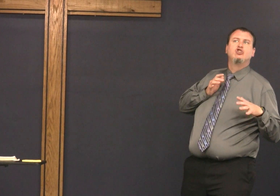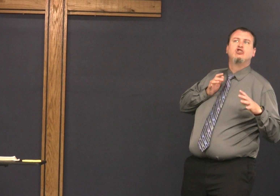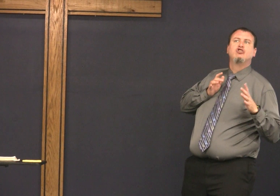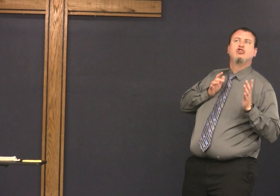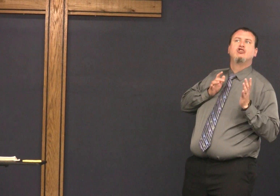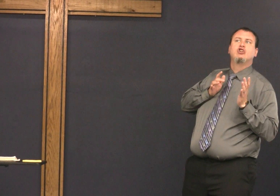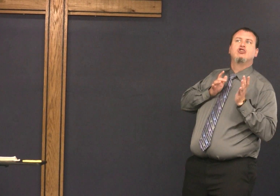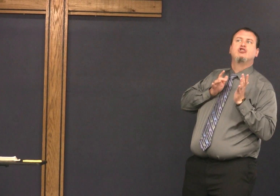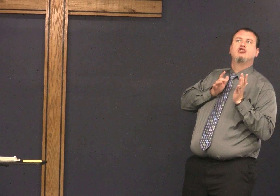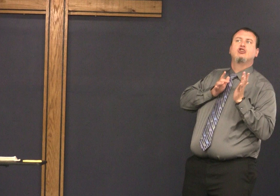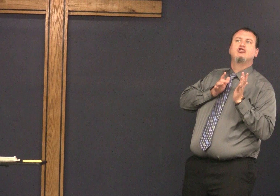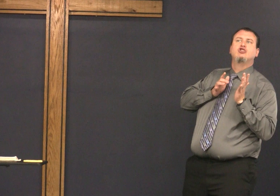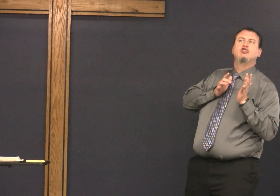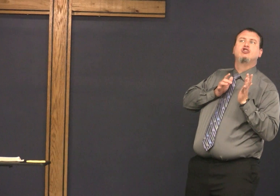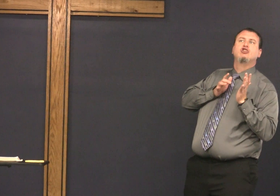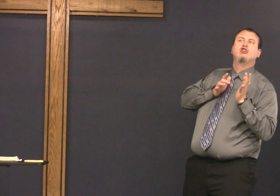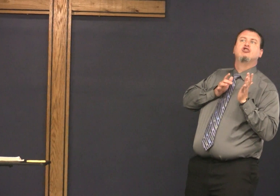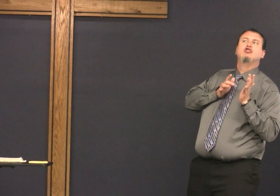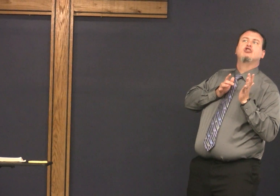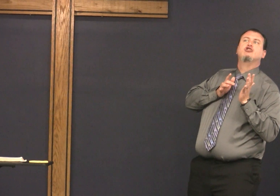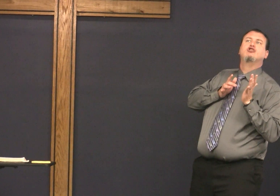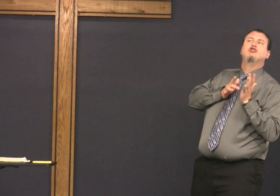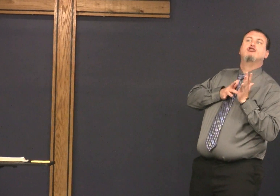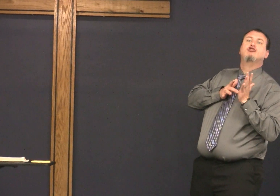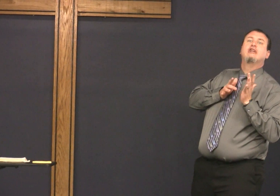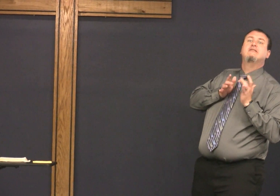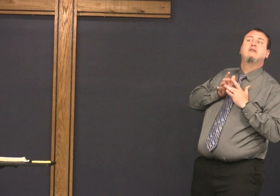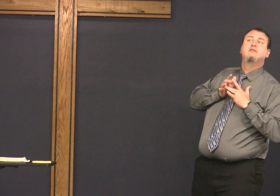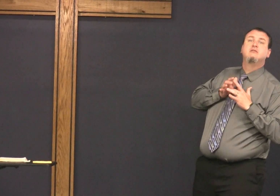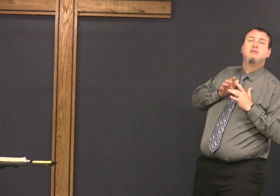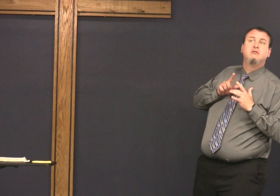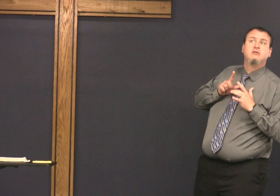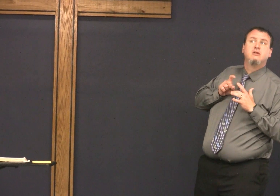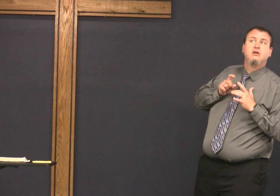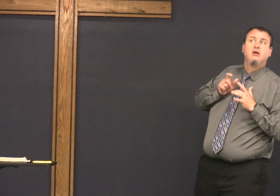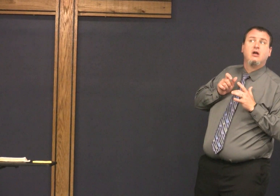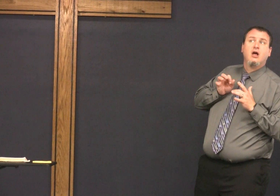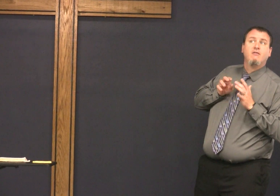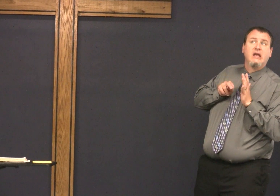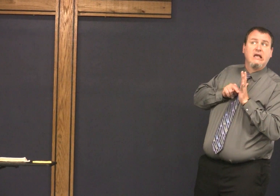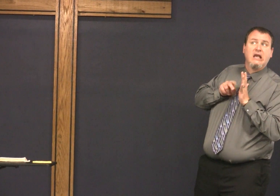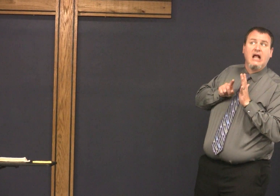I imagine their voice to be shaking when they say Jesus of Nazareth